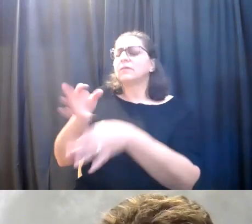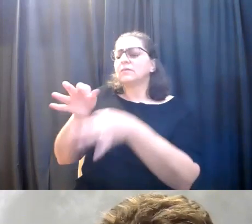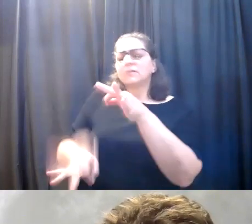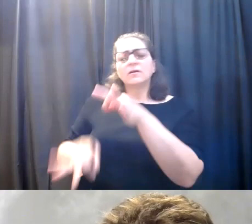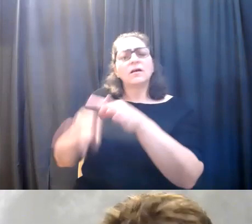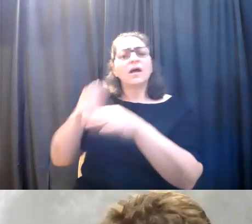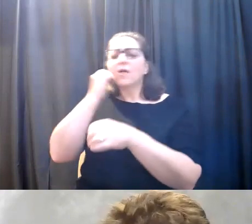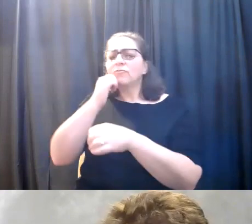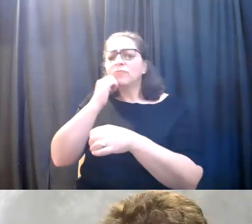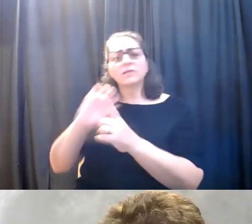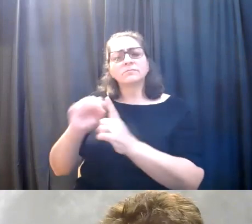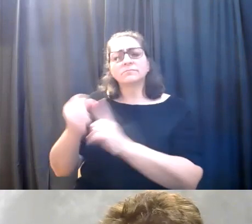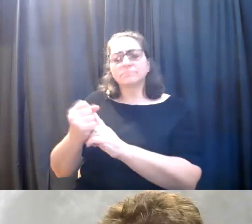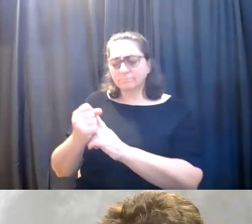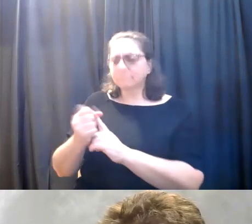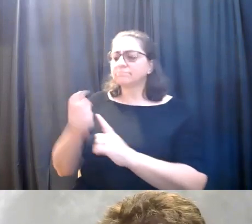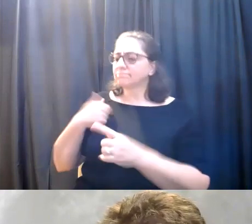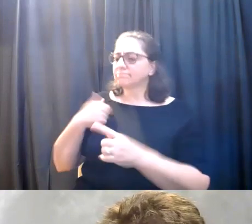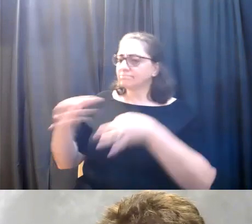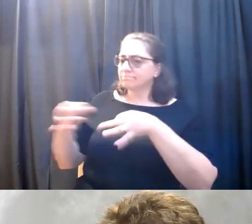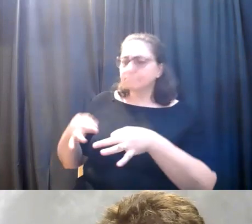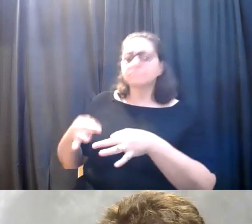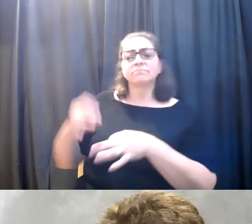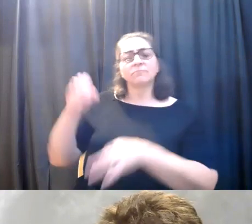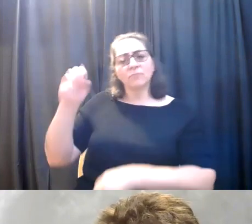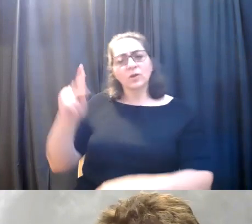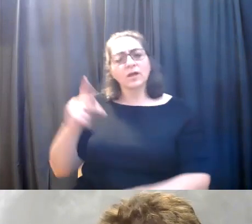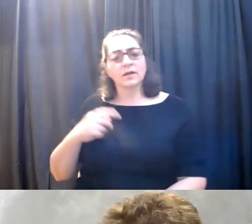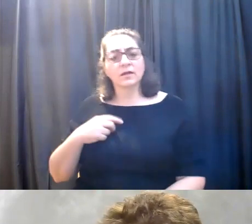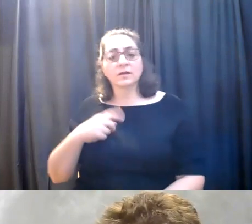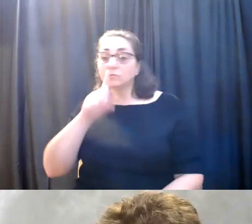many times a little bit of extra high frequencies,rie hyphen pitches, will help,